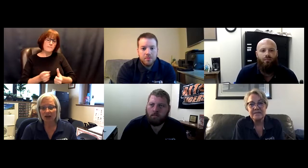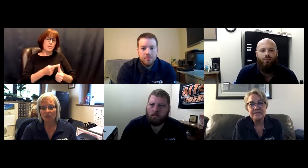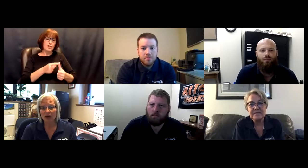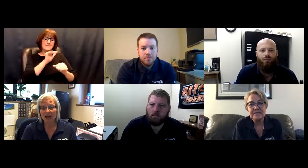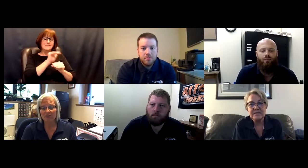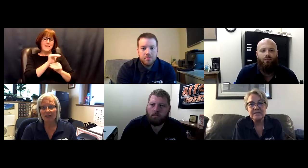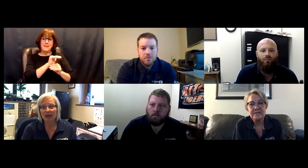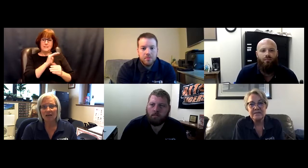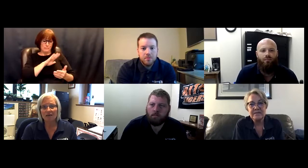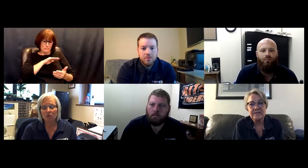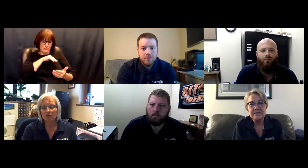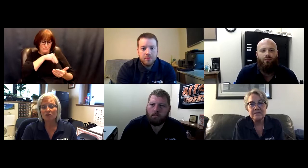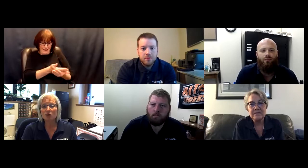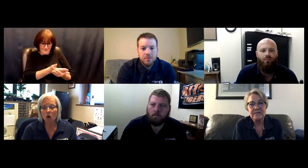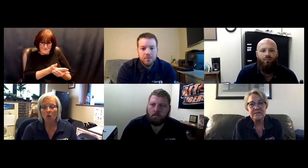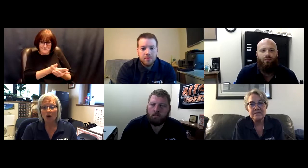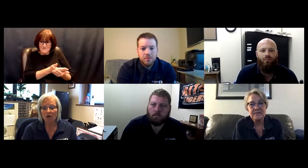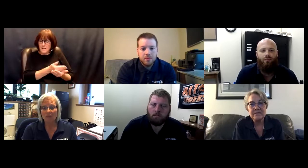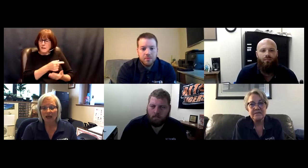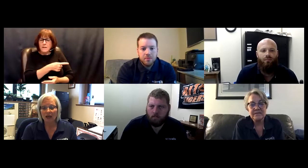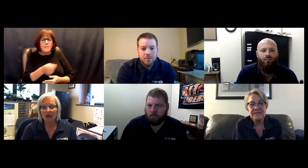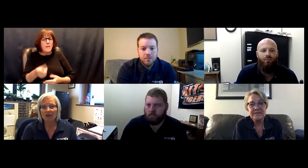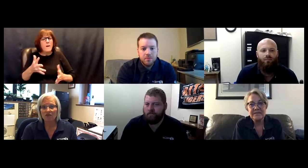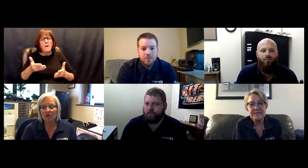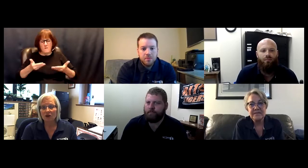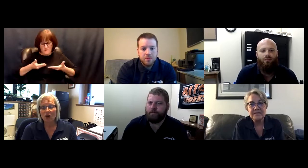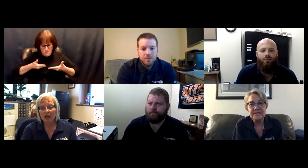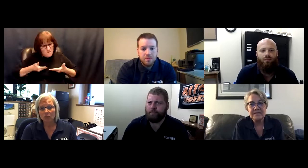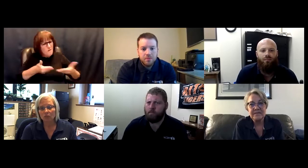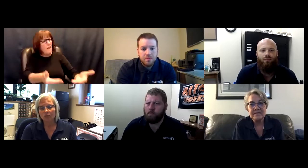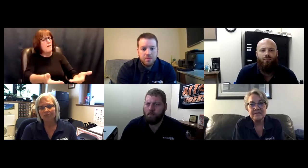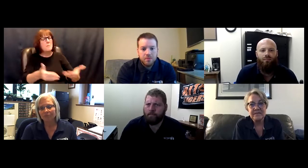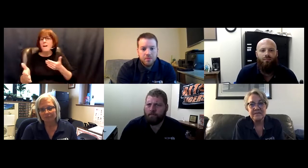arrived they were so welcoming even though I